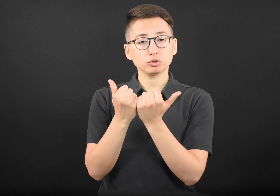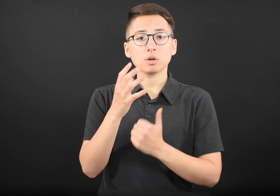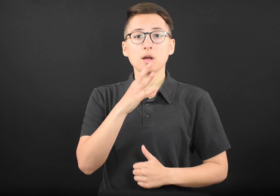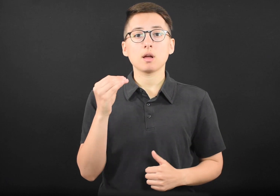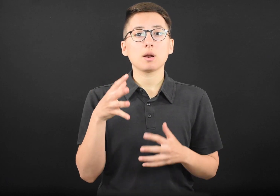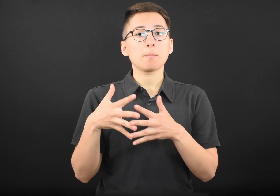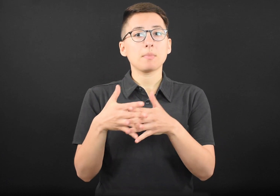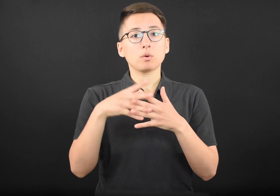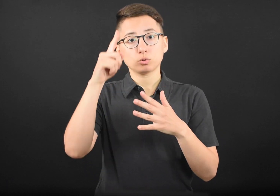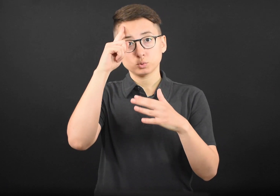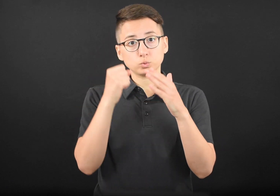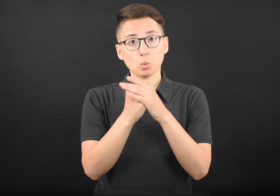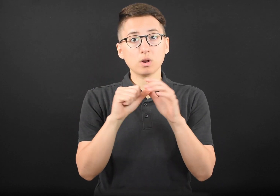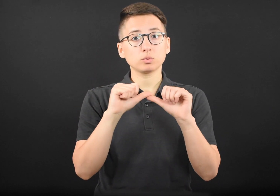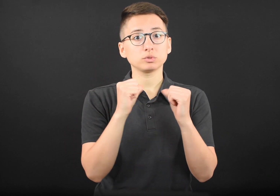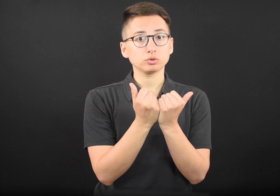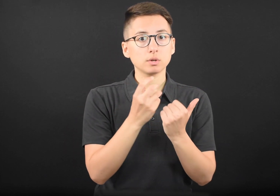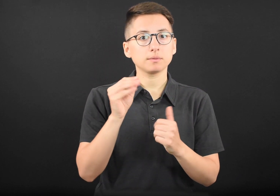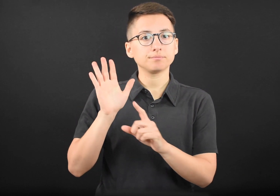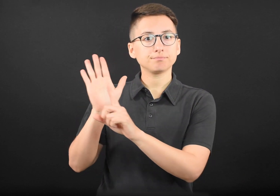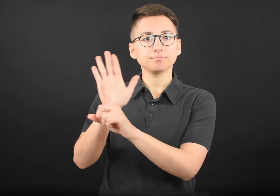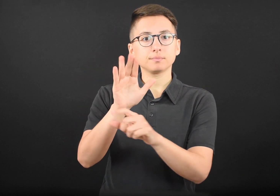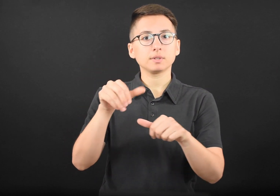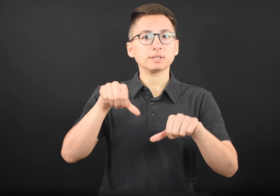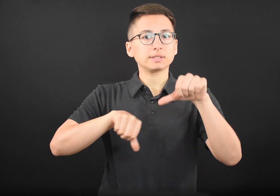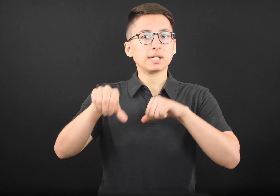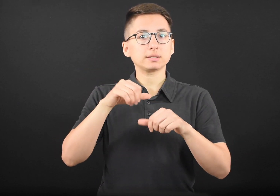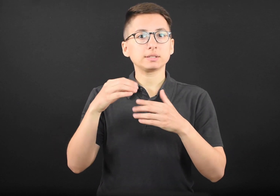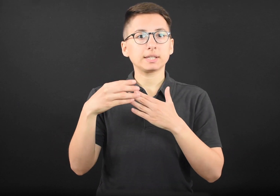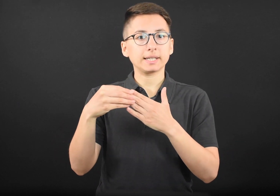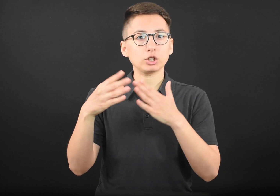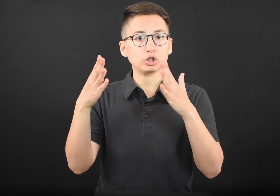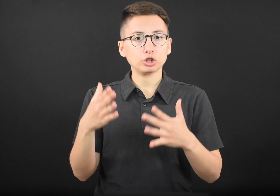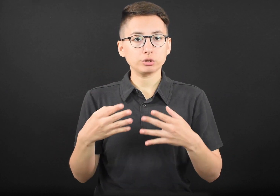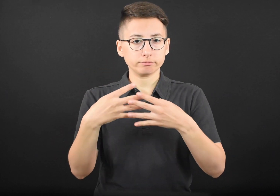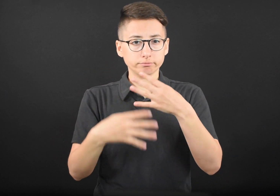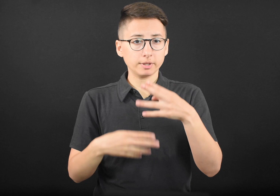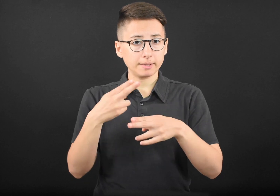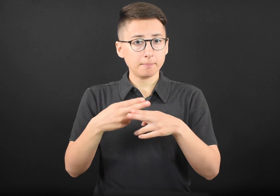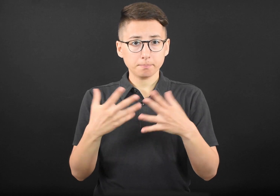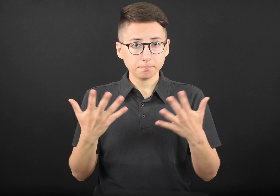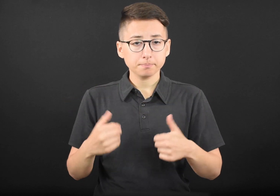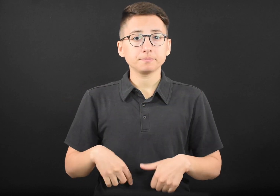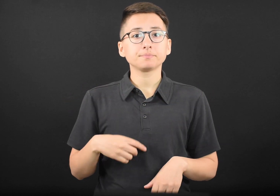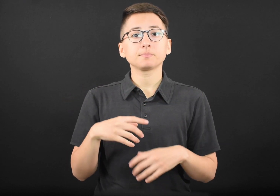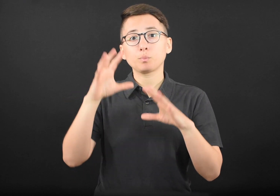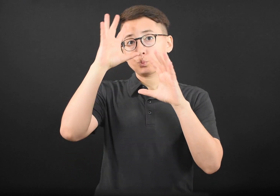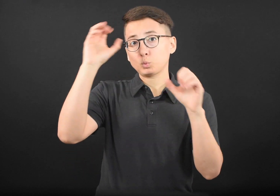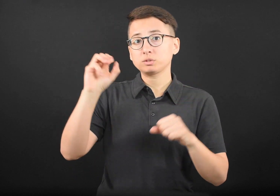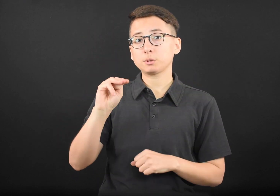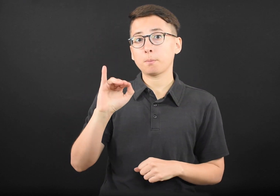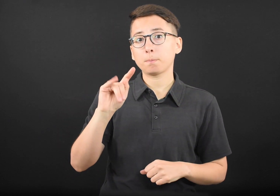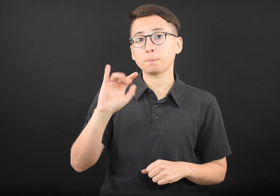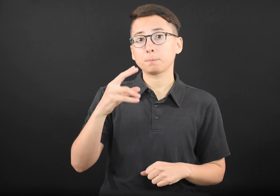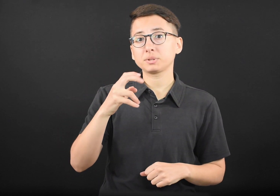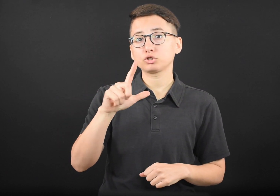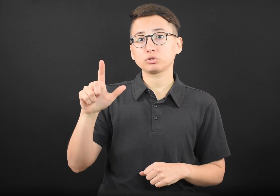Stroke Association and its science leaders: ● President Mitchell S.V.